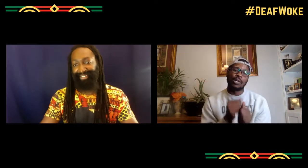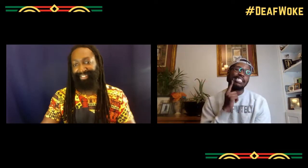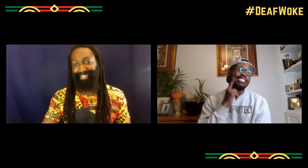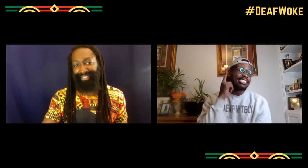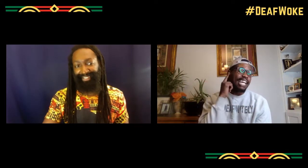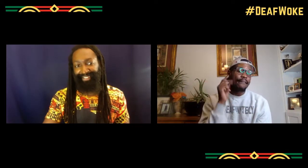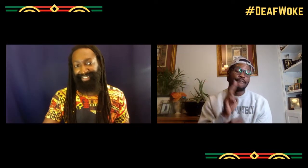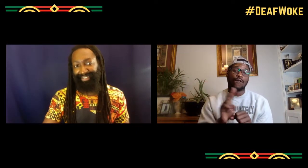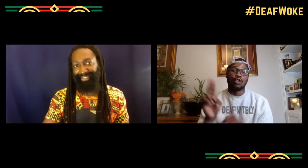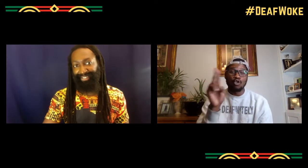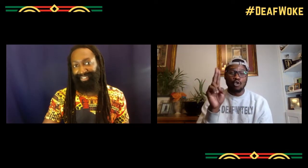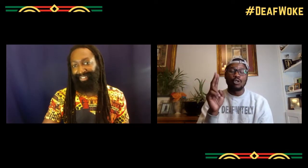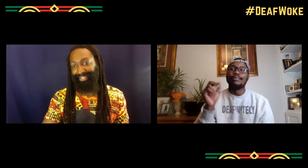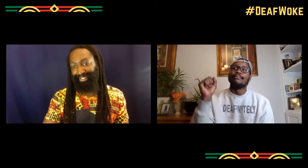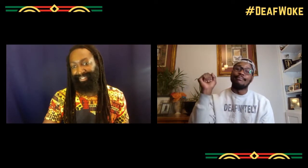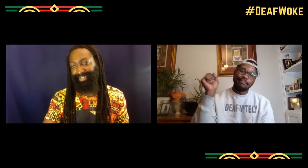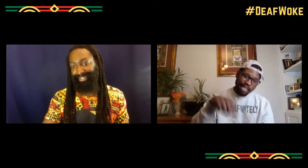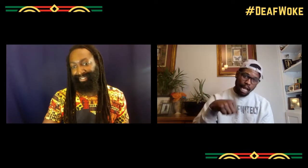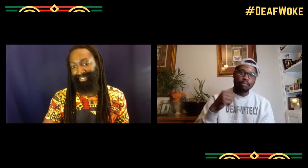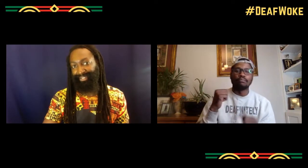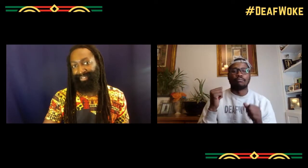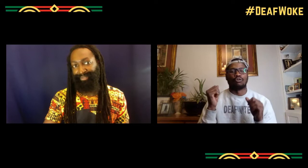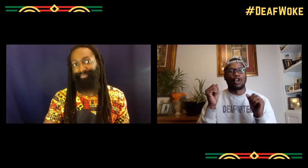You know I'm all, it's all about being deaf.